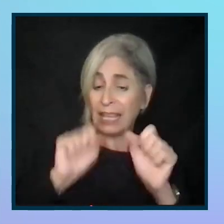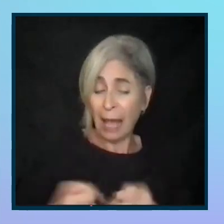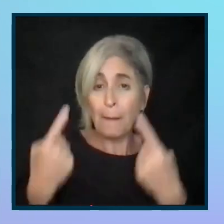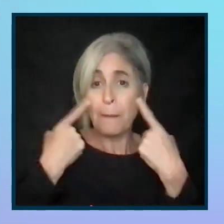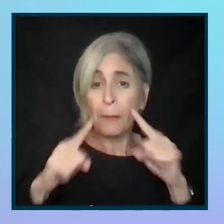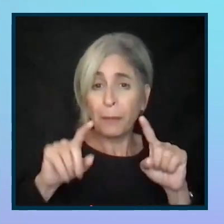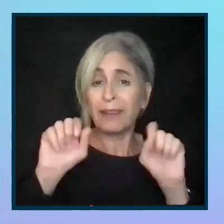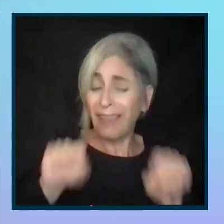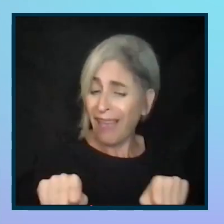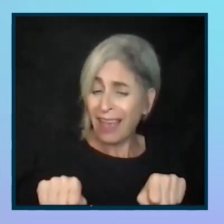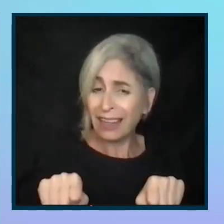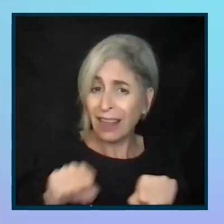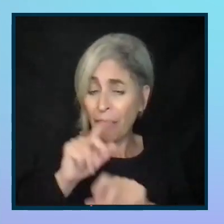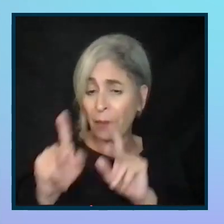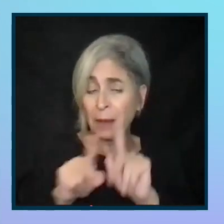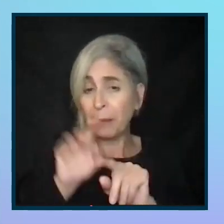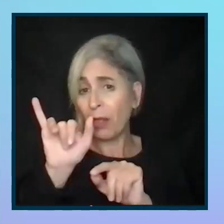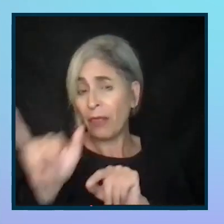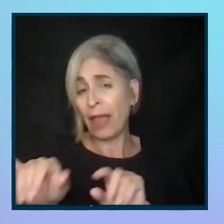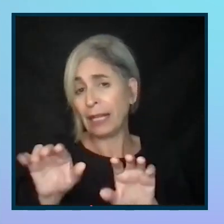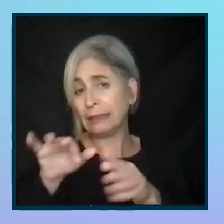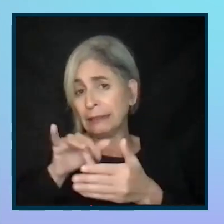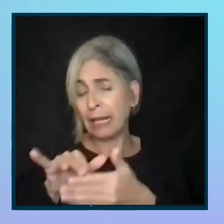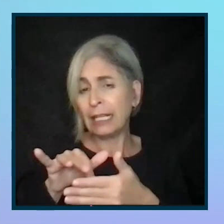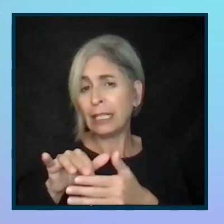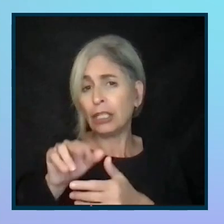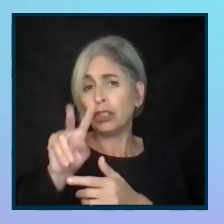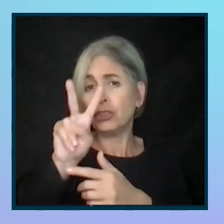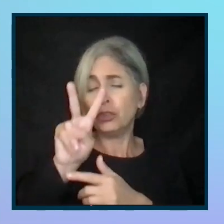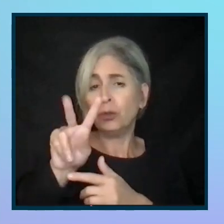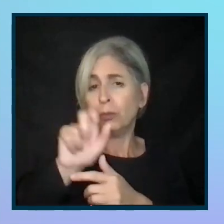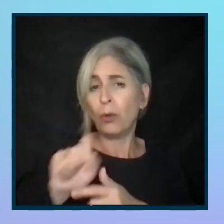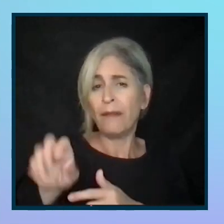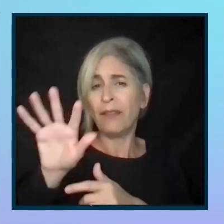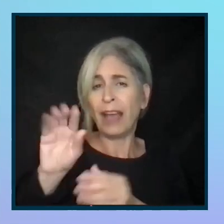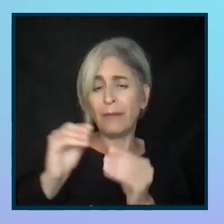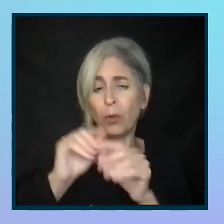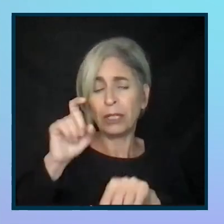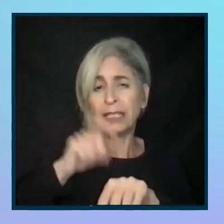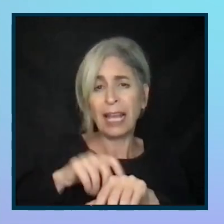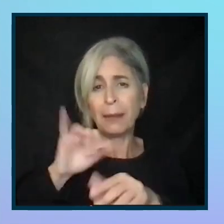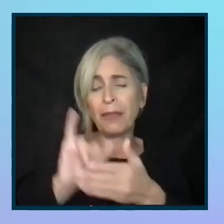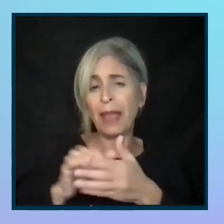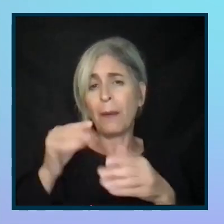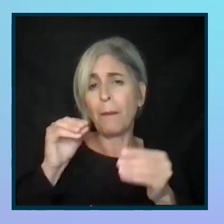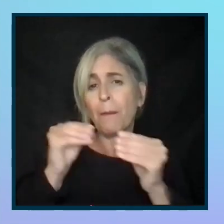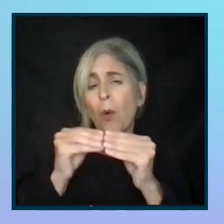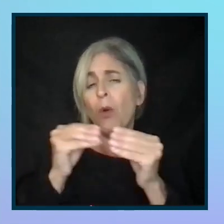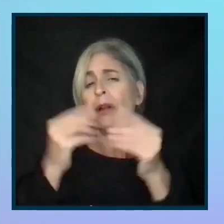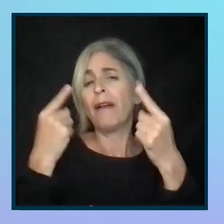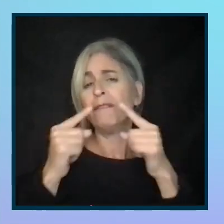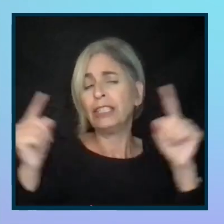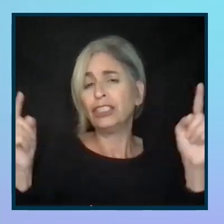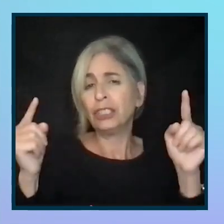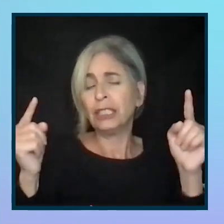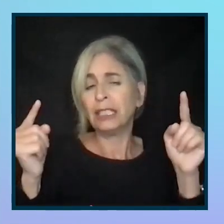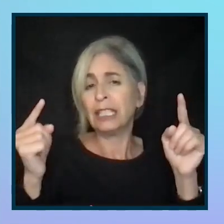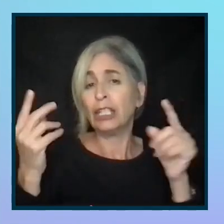were two and a half times more efficient than the people that were doing the same job from an office.